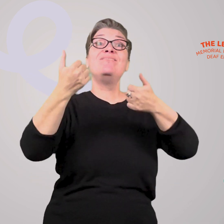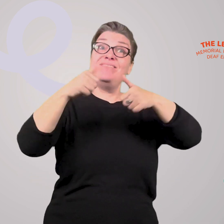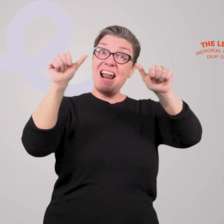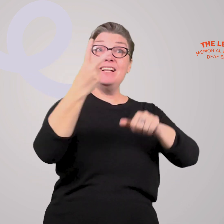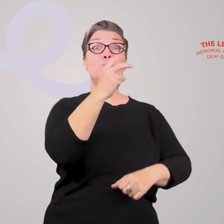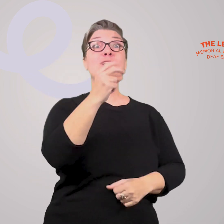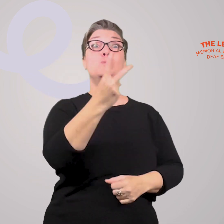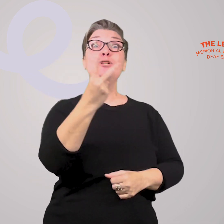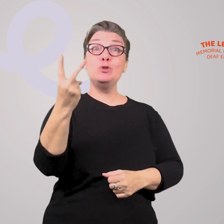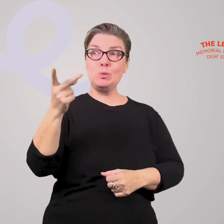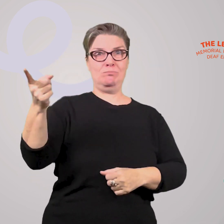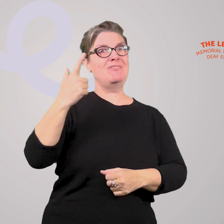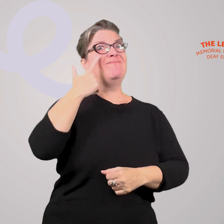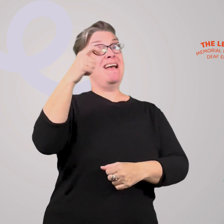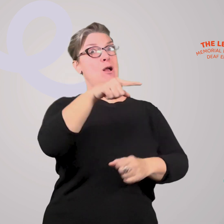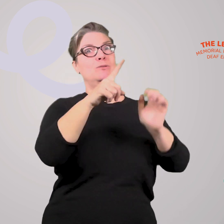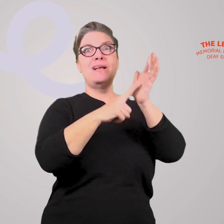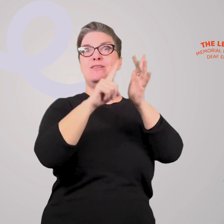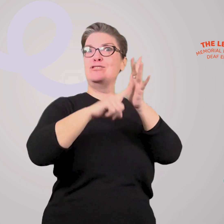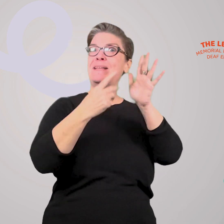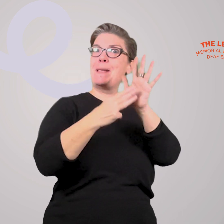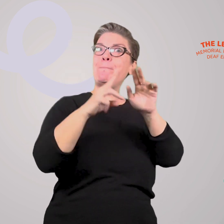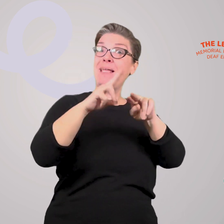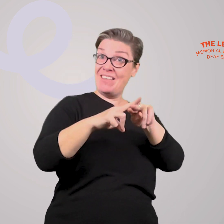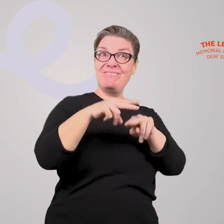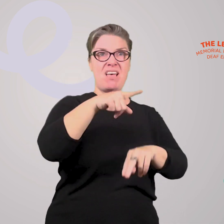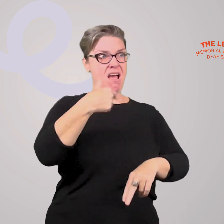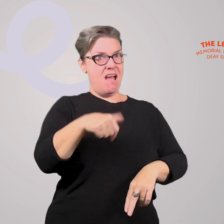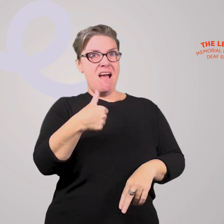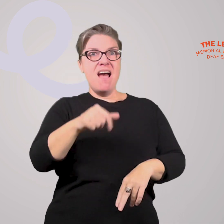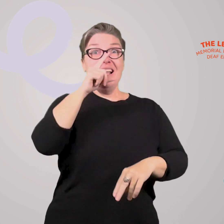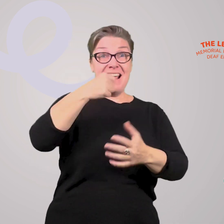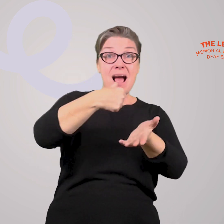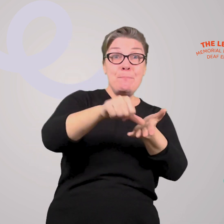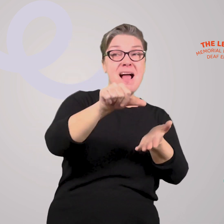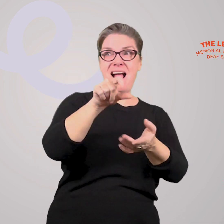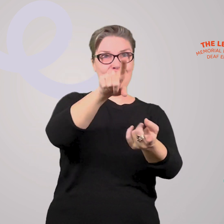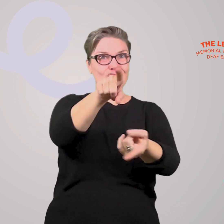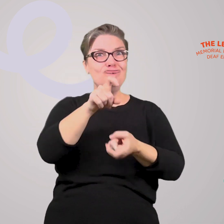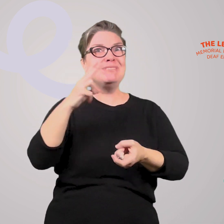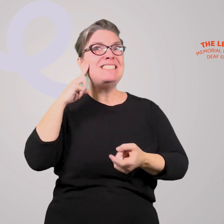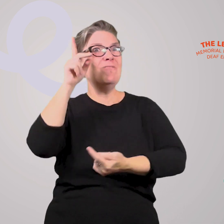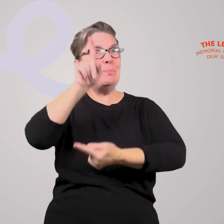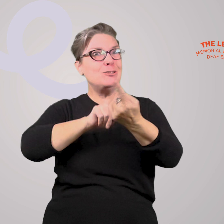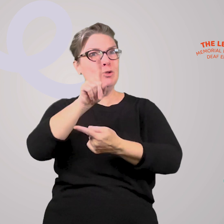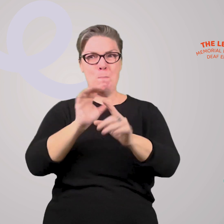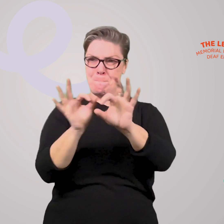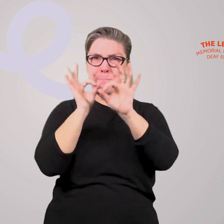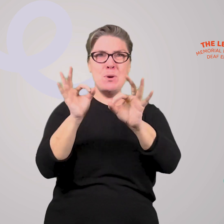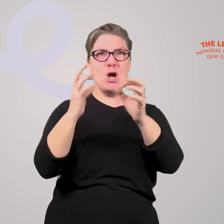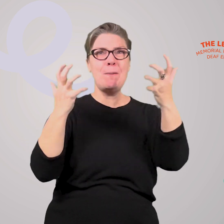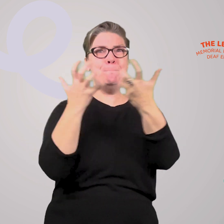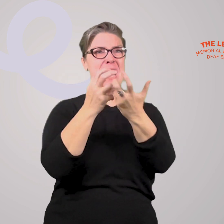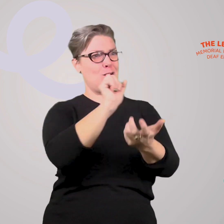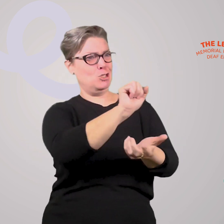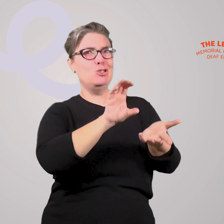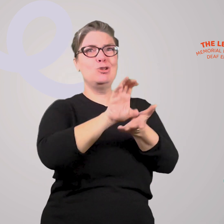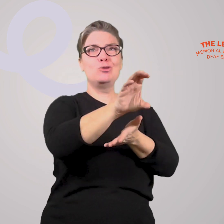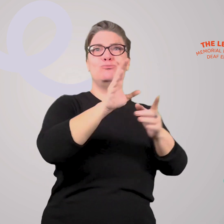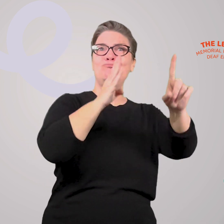Finally, in 2022, they found out about the Leonie Jackson Memorial Fund and realised that applying for support to hire a Deaf